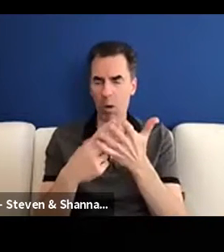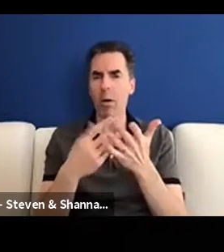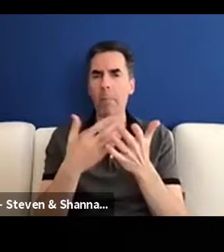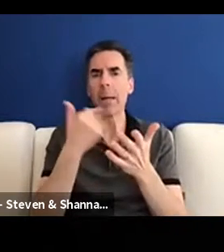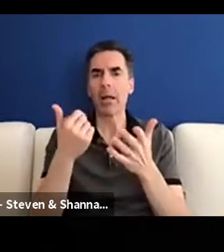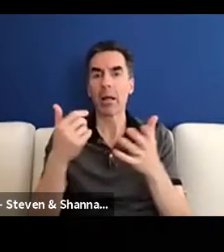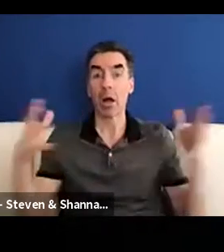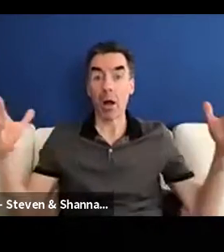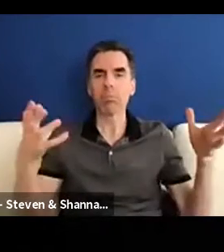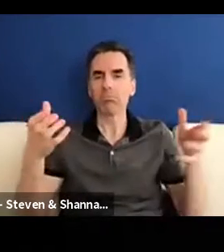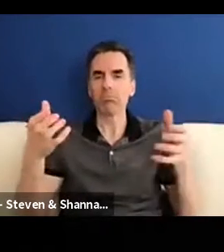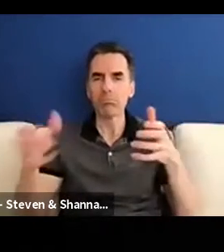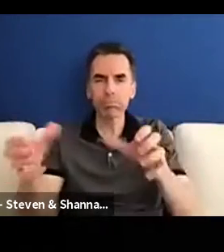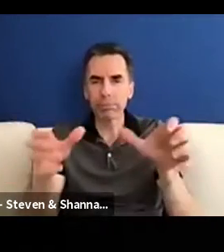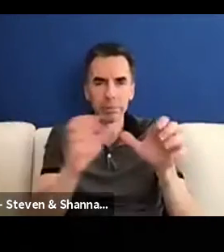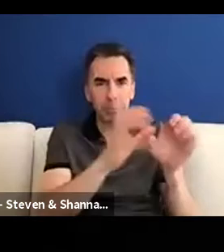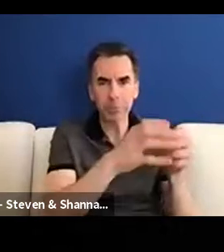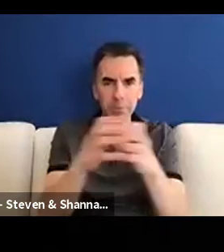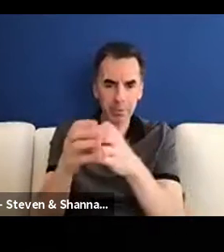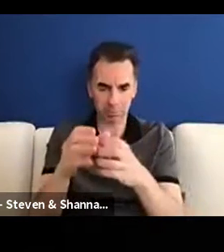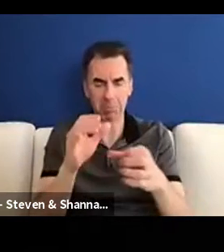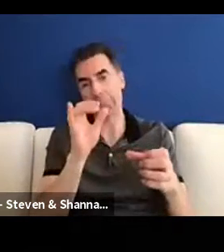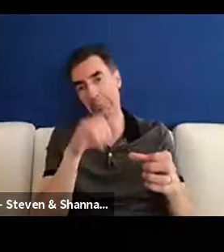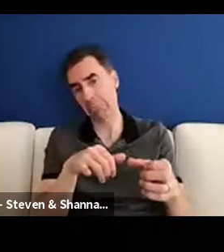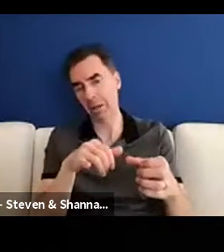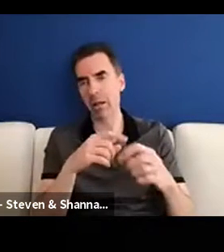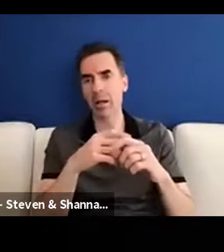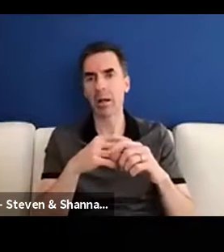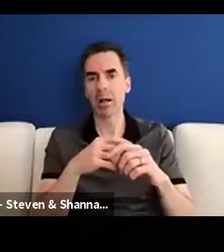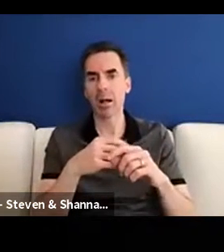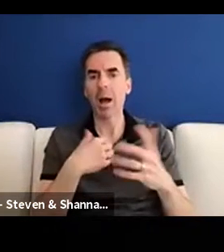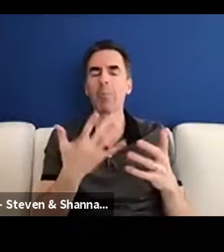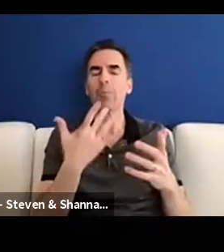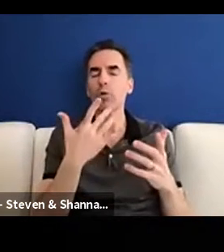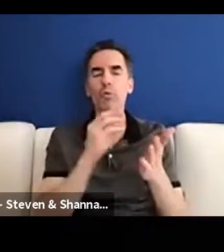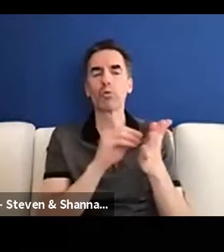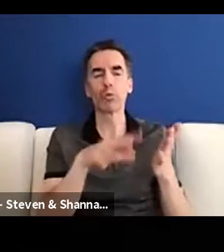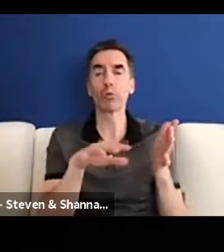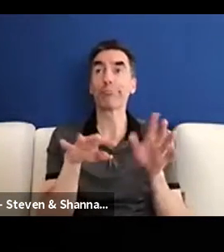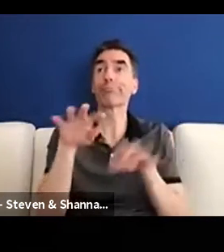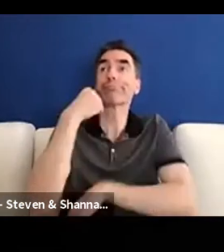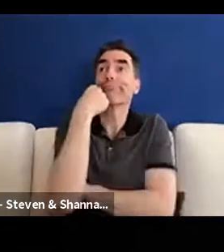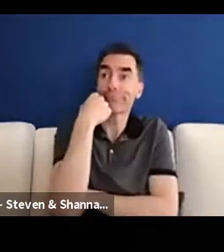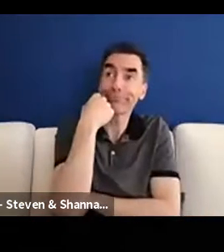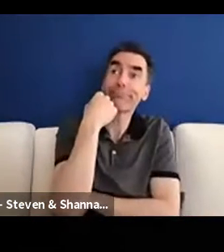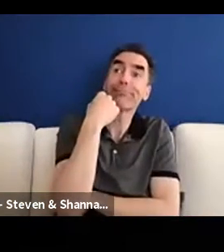just want to get the students engaged. And I don't want to spread it out so much that, you know, they're going here to talk about that,